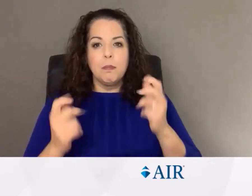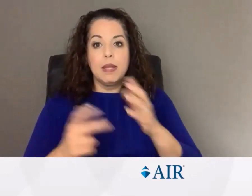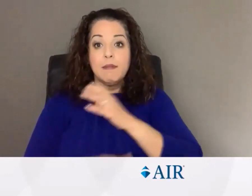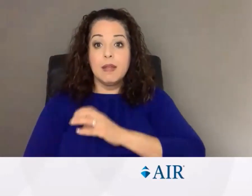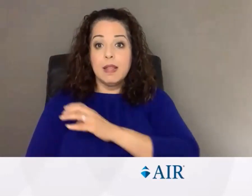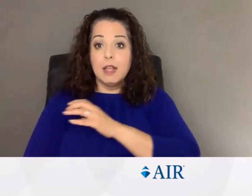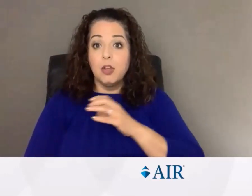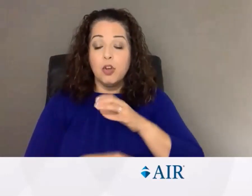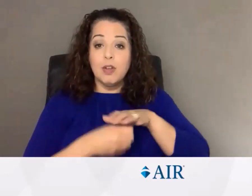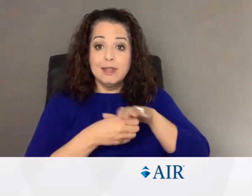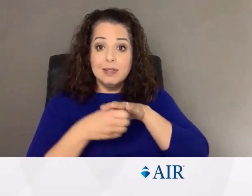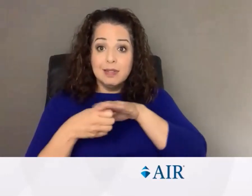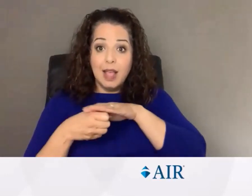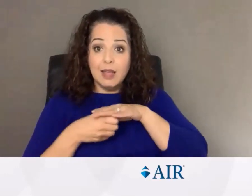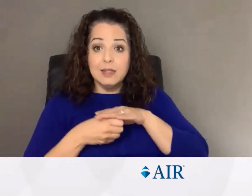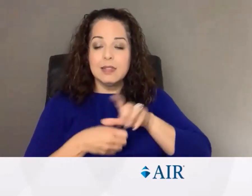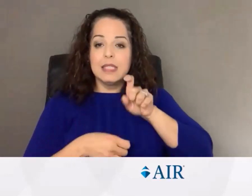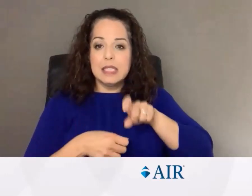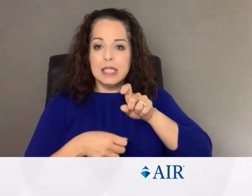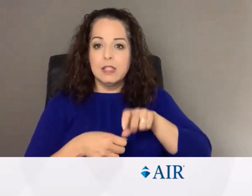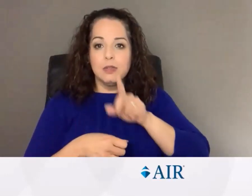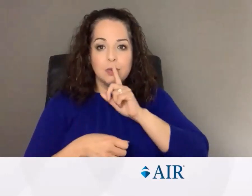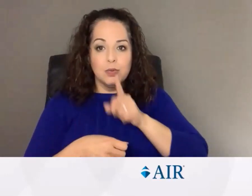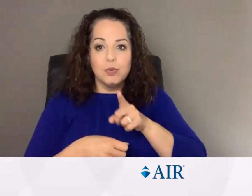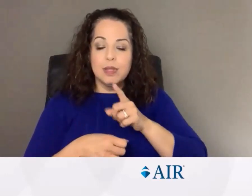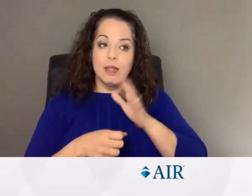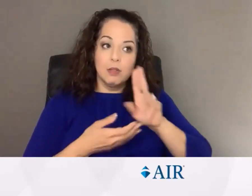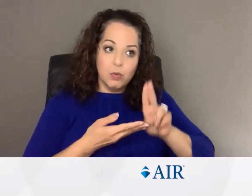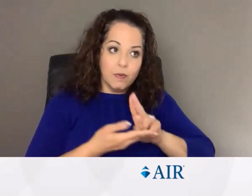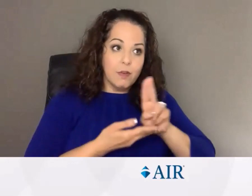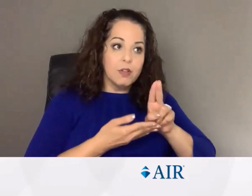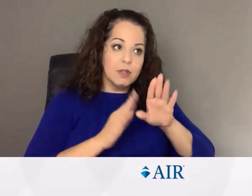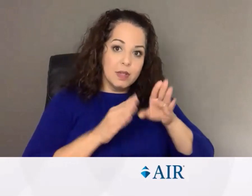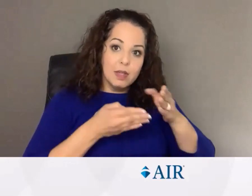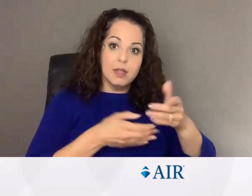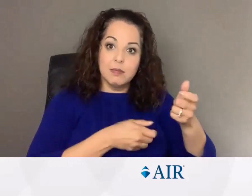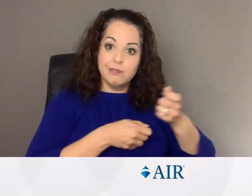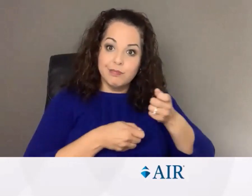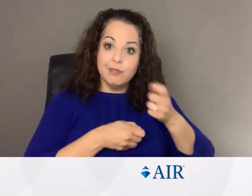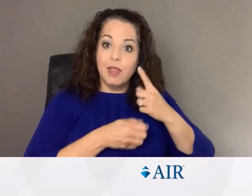affiliated to universities. So you can also take advantage of that